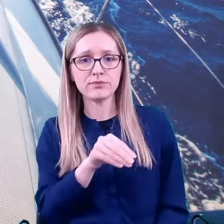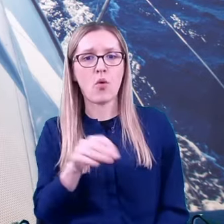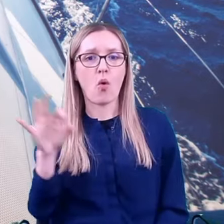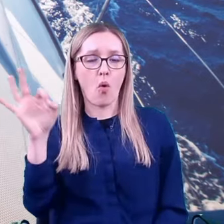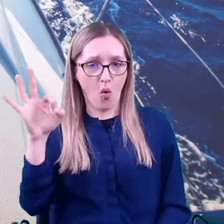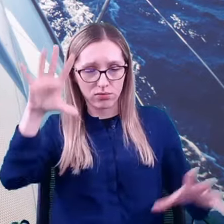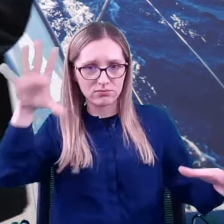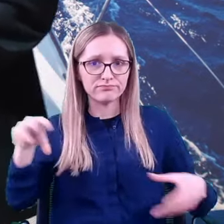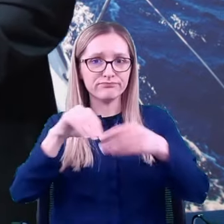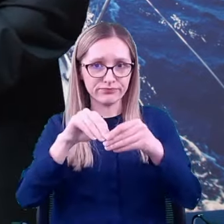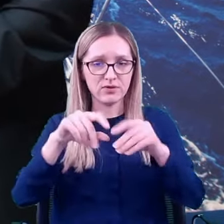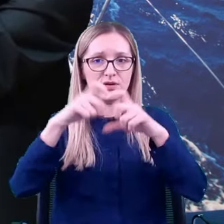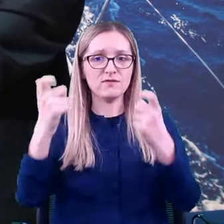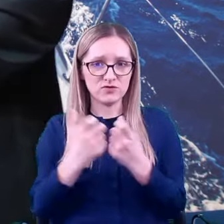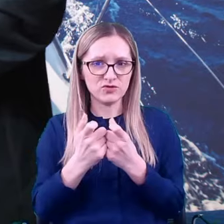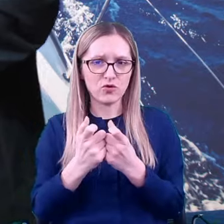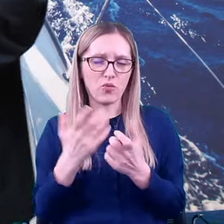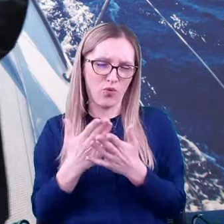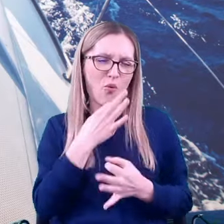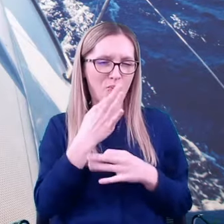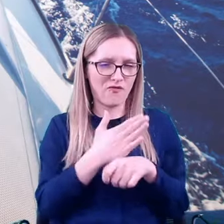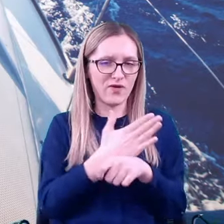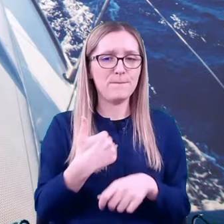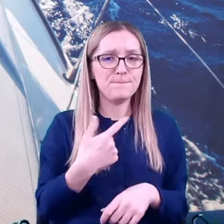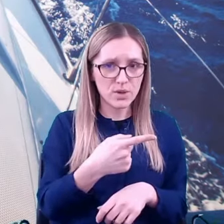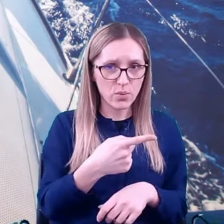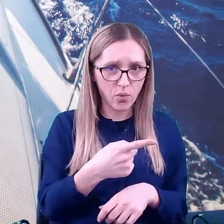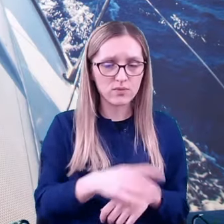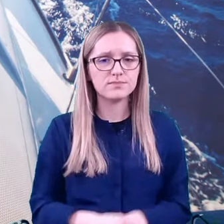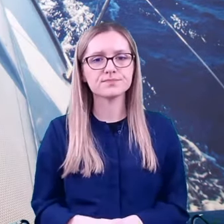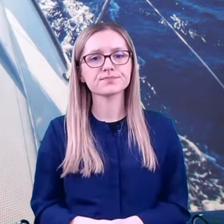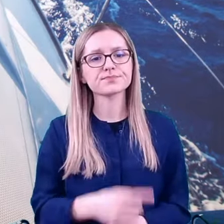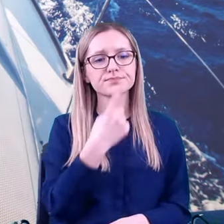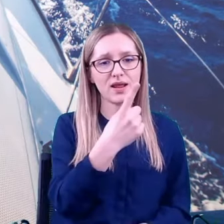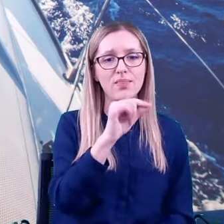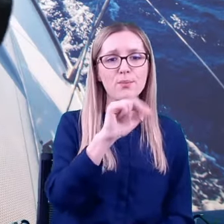As already established, hydrogen is made of one proton and one electron.